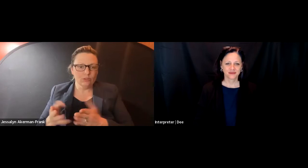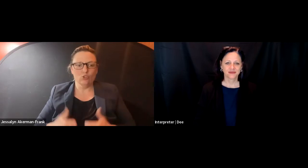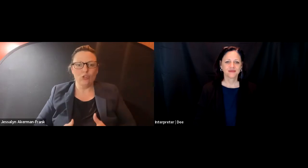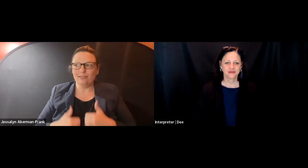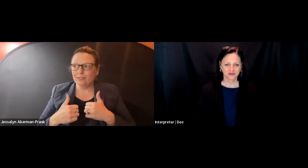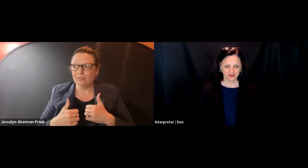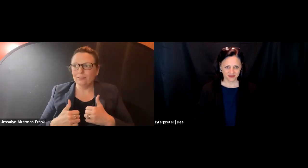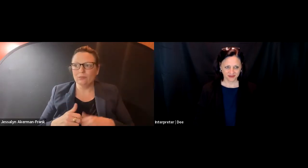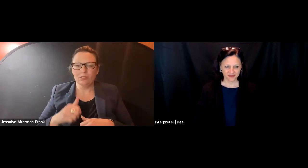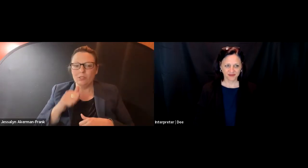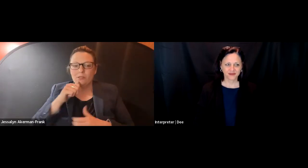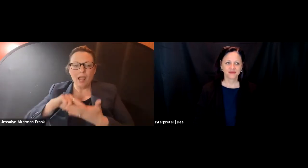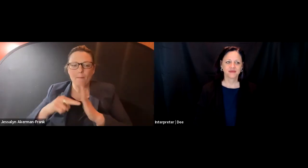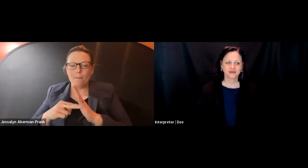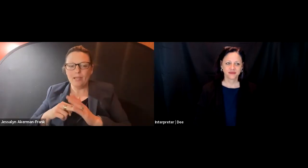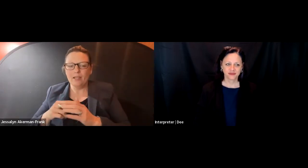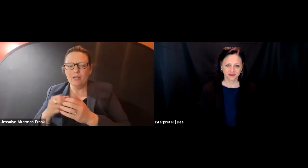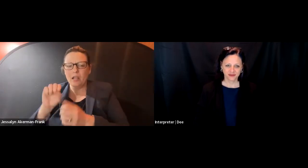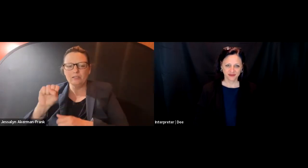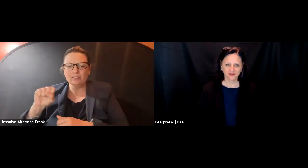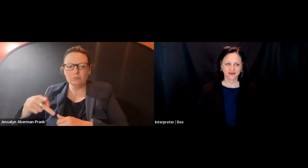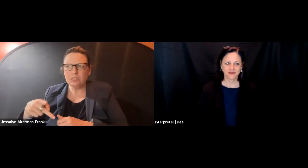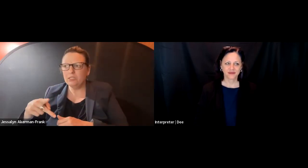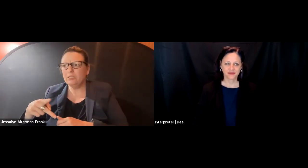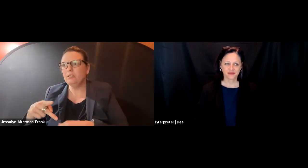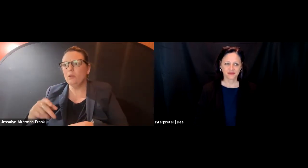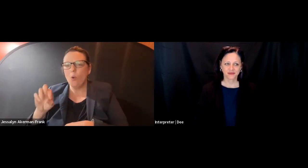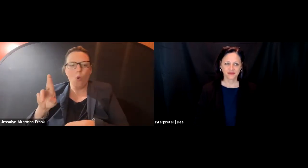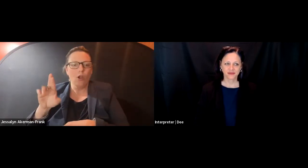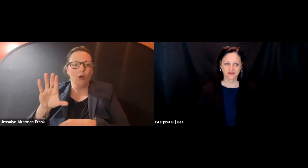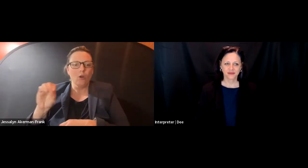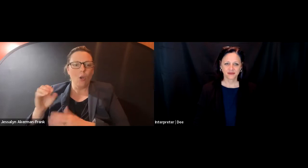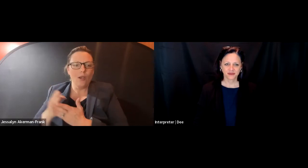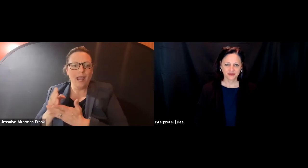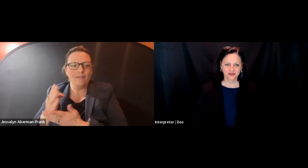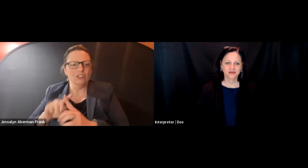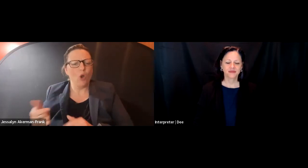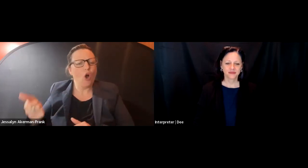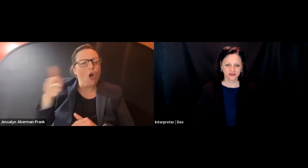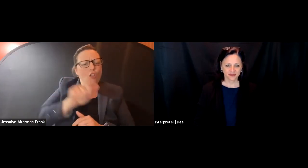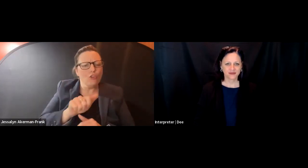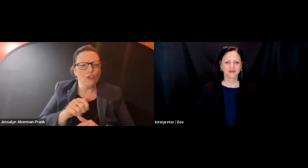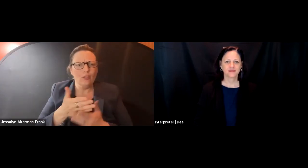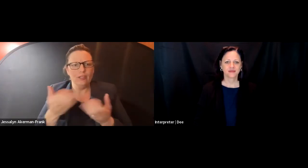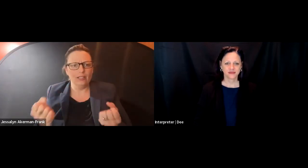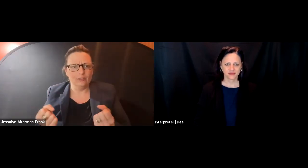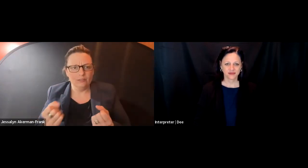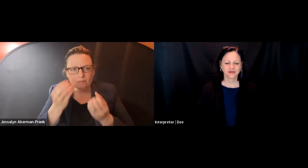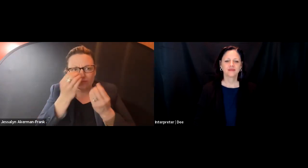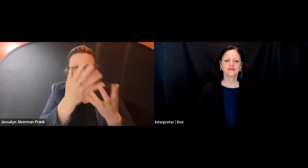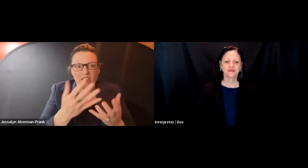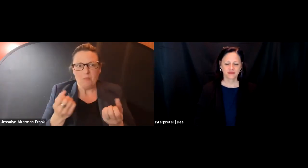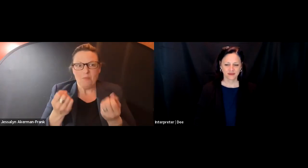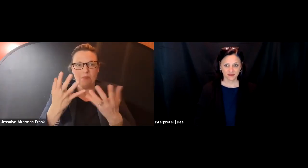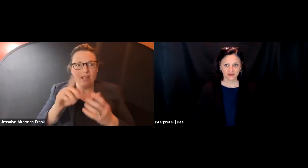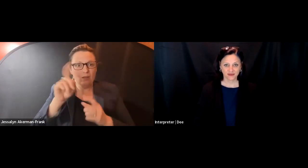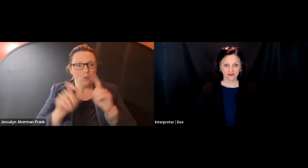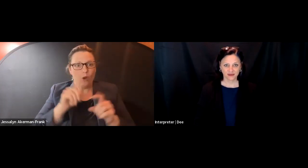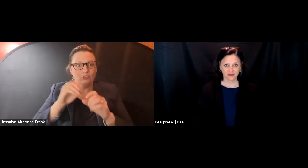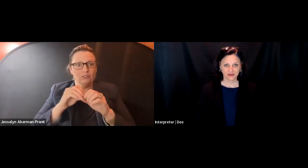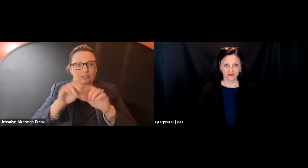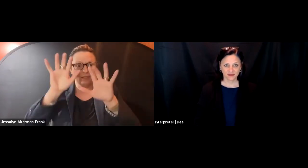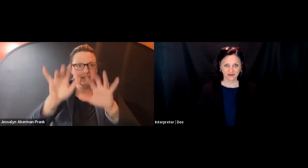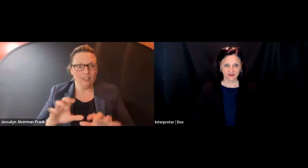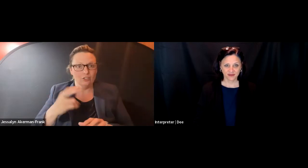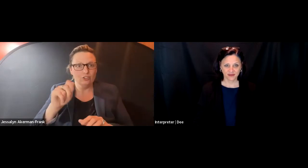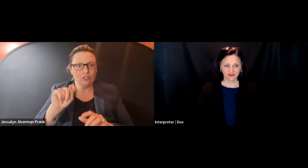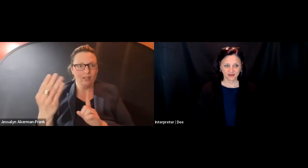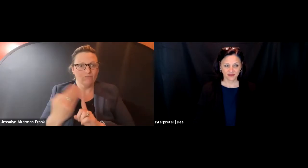questions in question 4, which would be what do you recommend the State of Minnesota to work on to improve